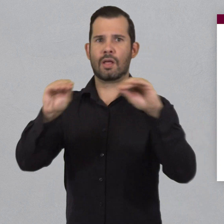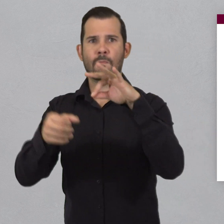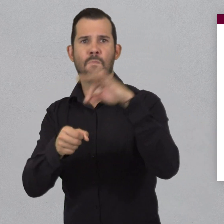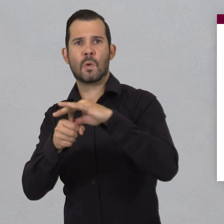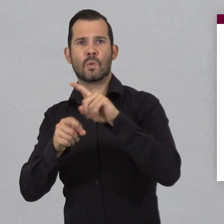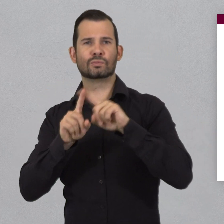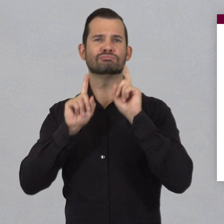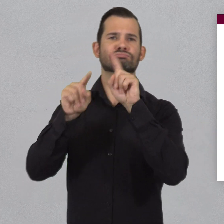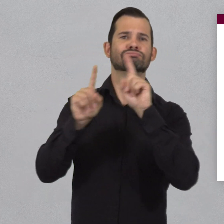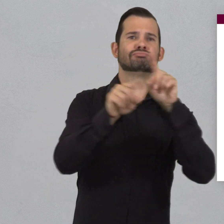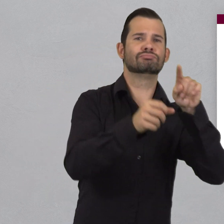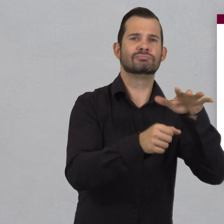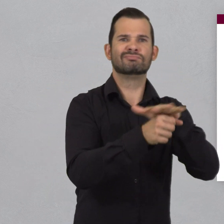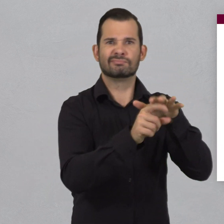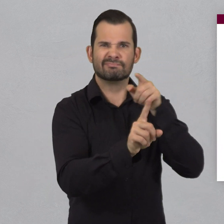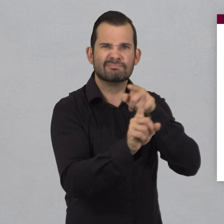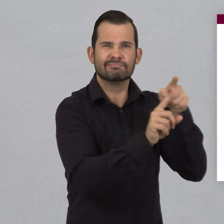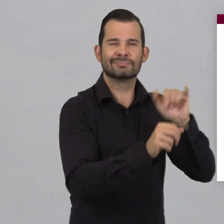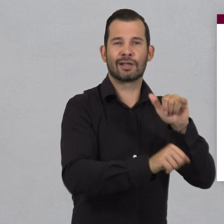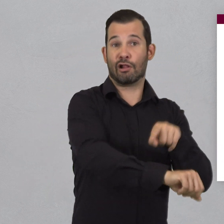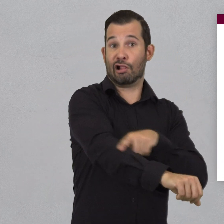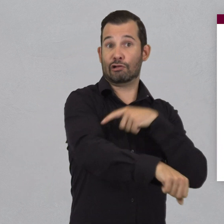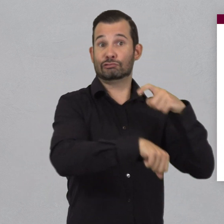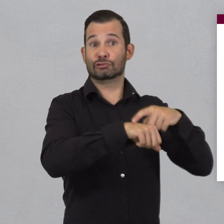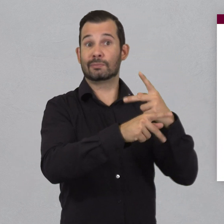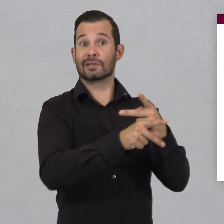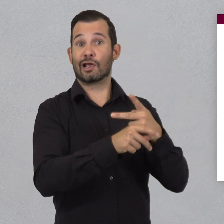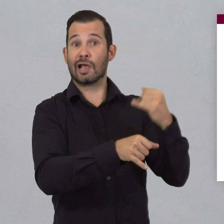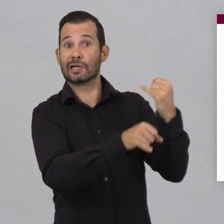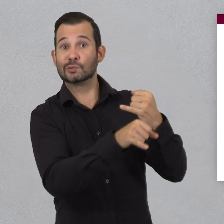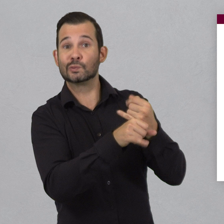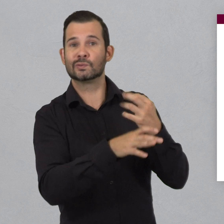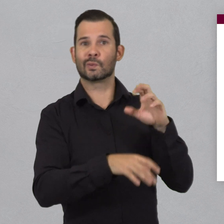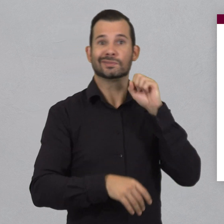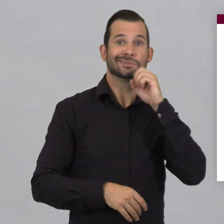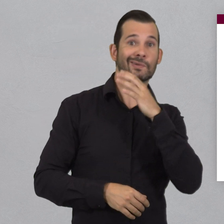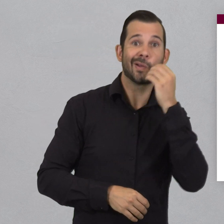polls to certain facilities (such as long-term care institutions or